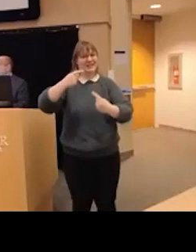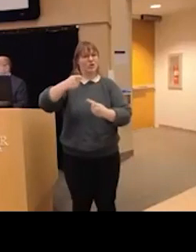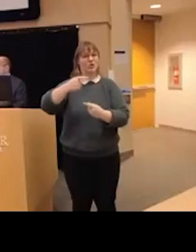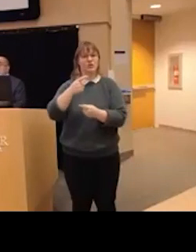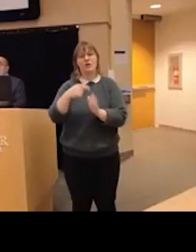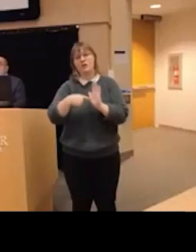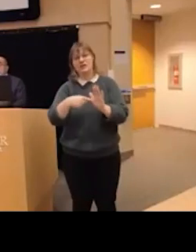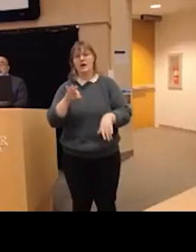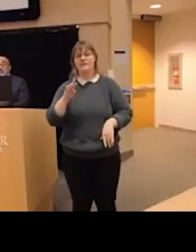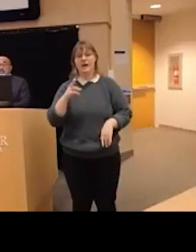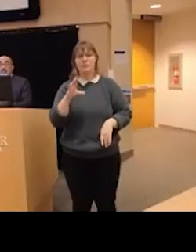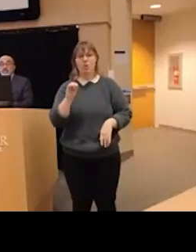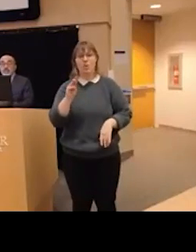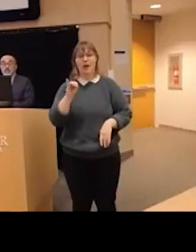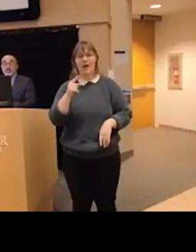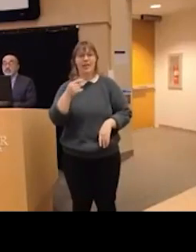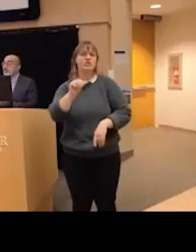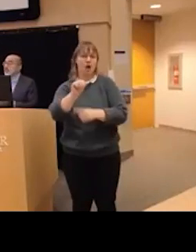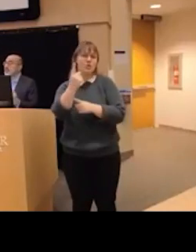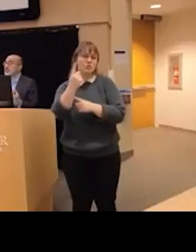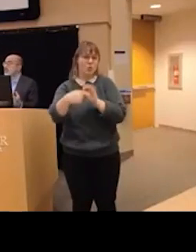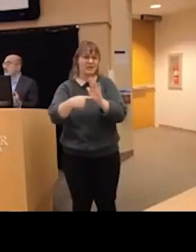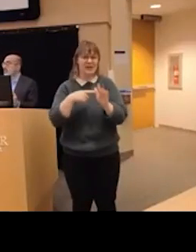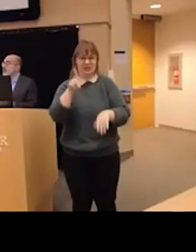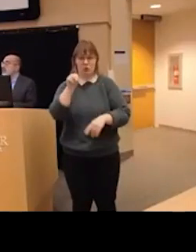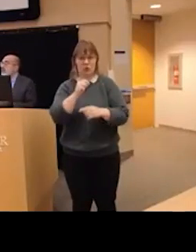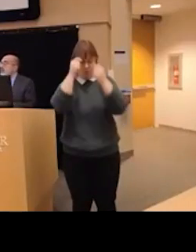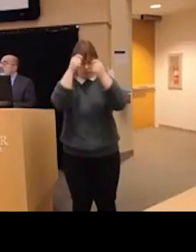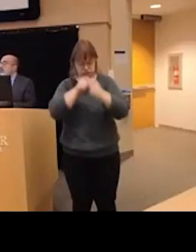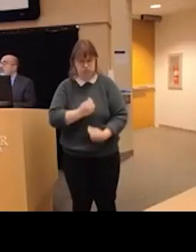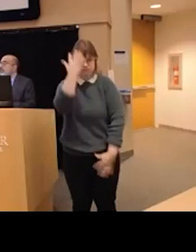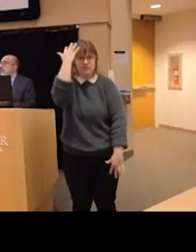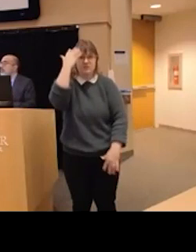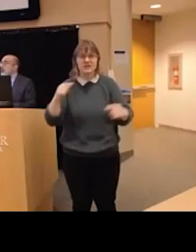as sort of the the example which is you know a disorder of widespread pain it's clearly U